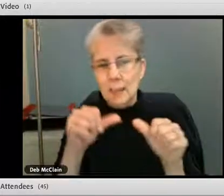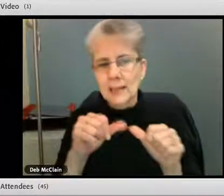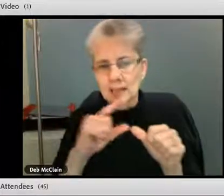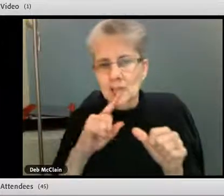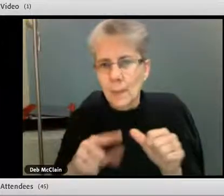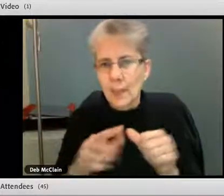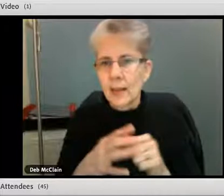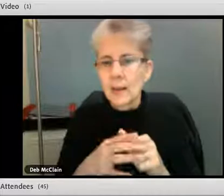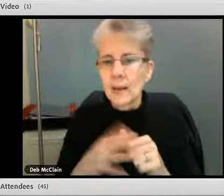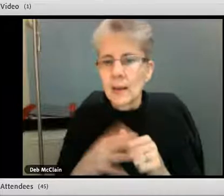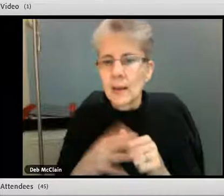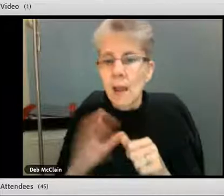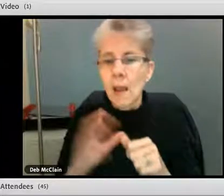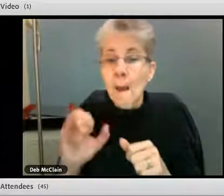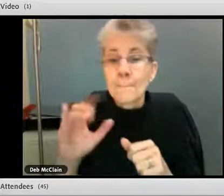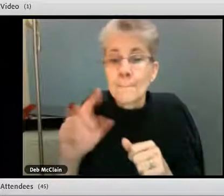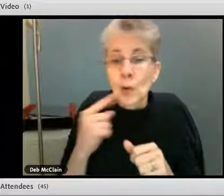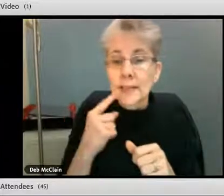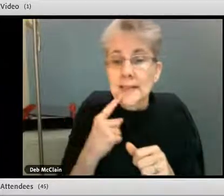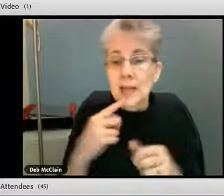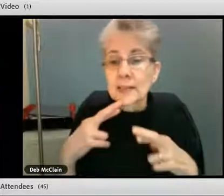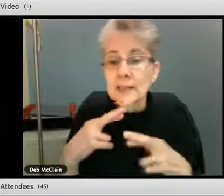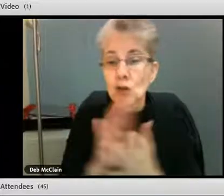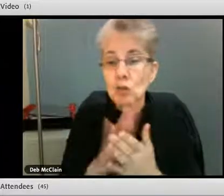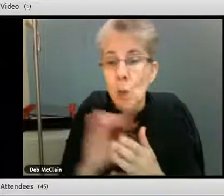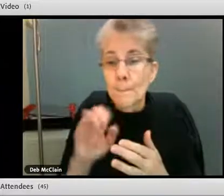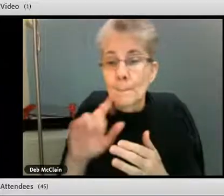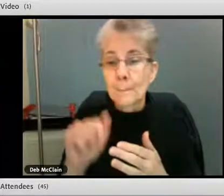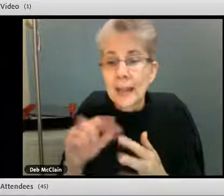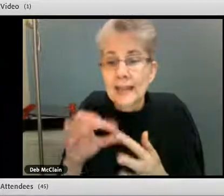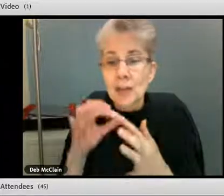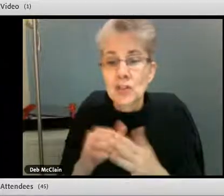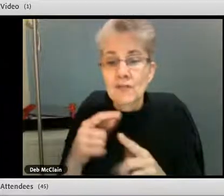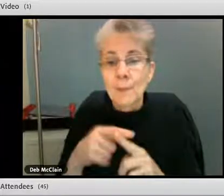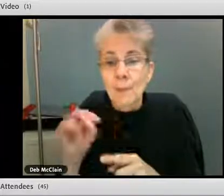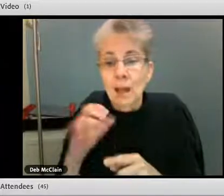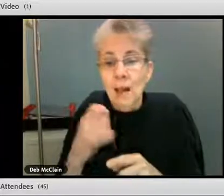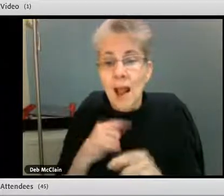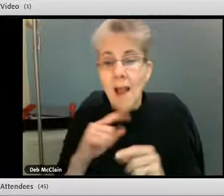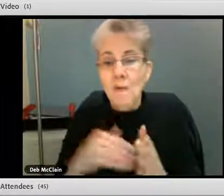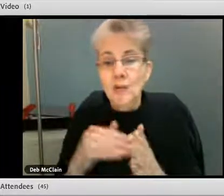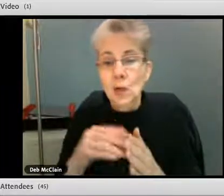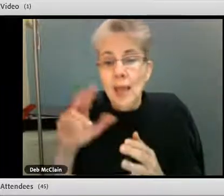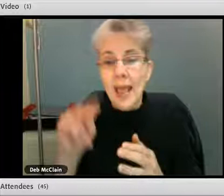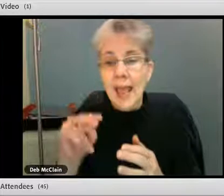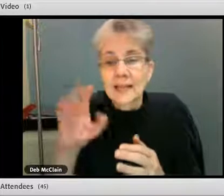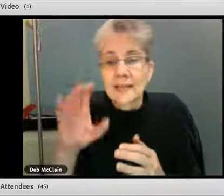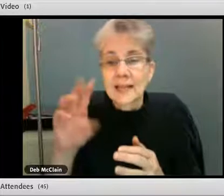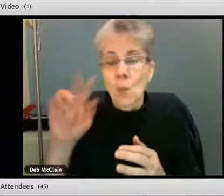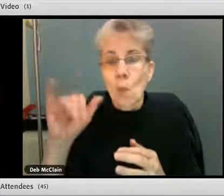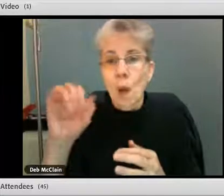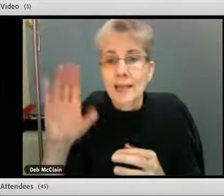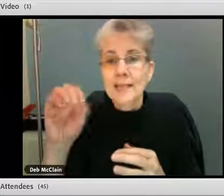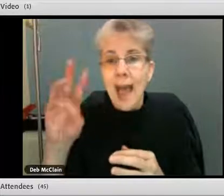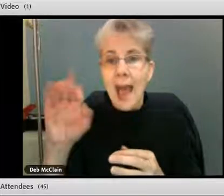media specialist in North Carolina. "I often go to NCY's --" Oh, I forgot about that site. "Which is a database for an NC student.